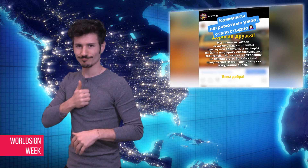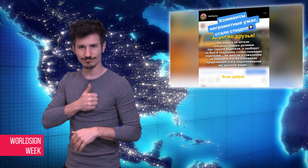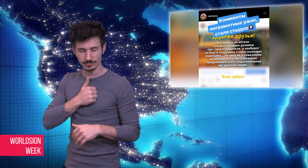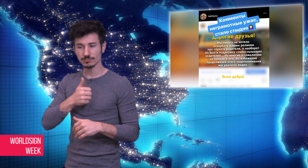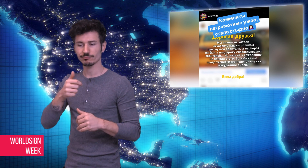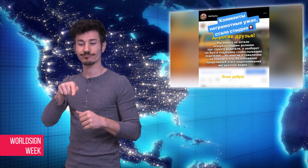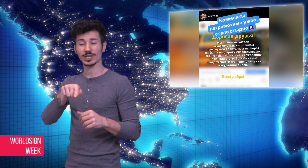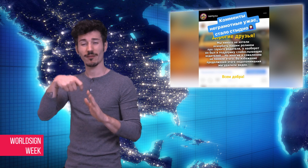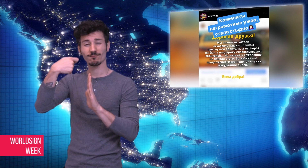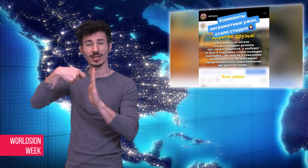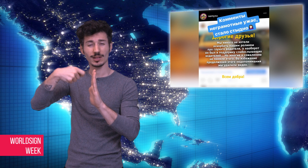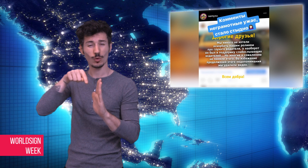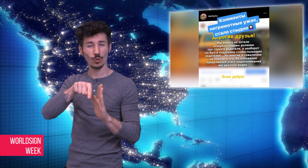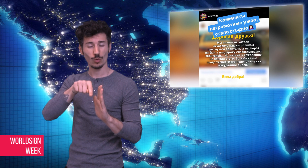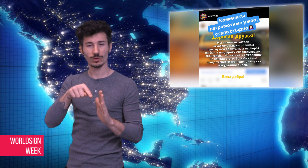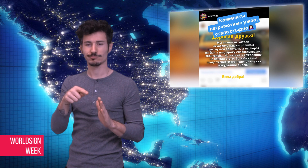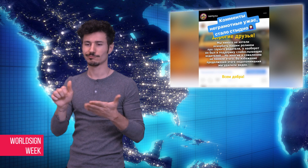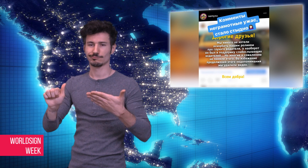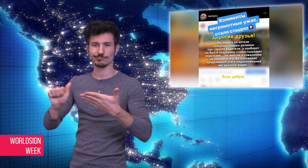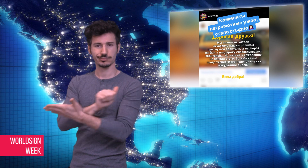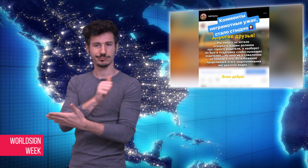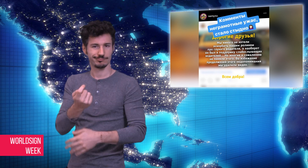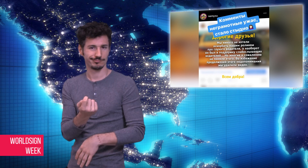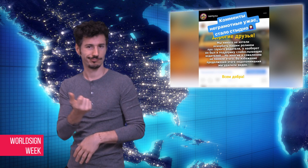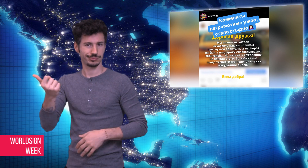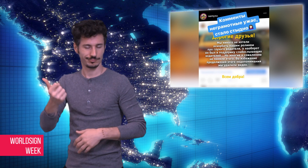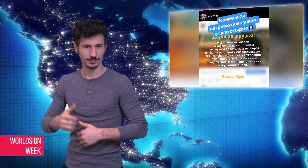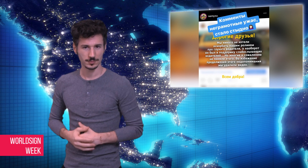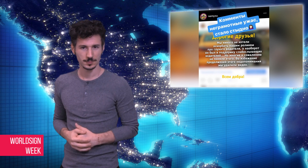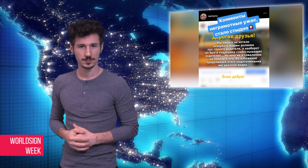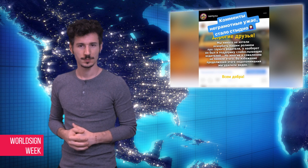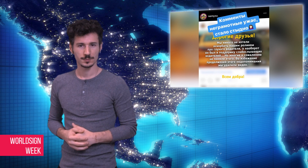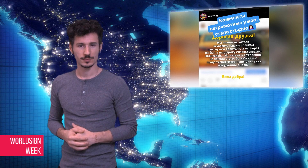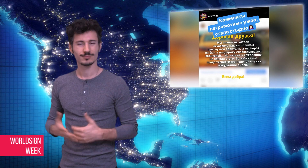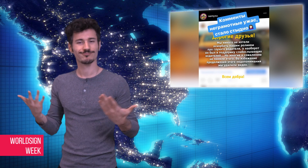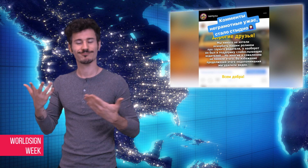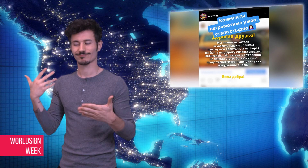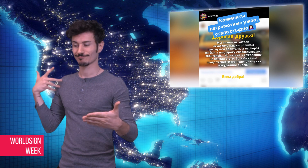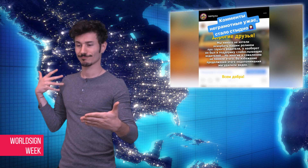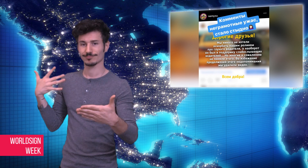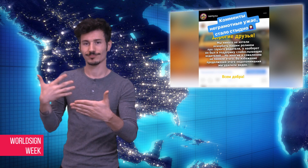In social media, there has been a trend of people